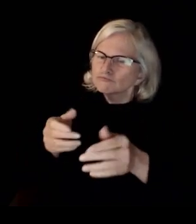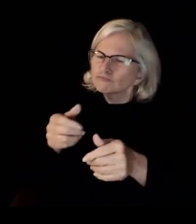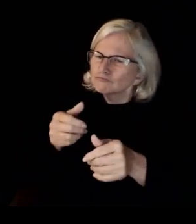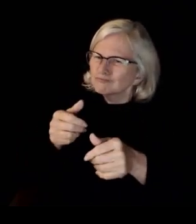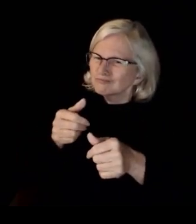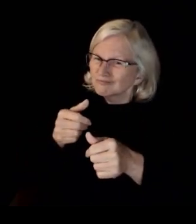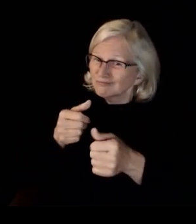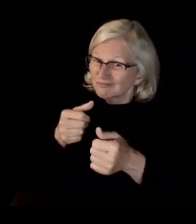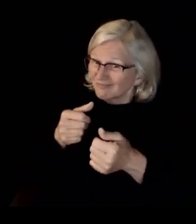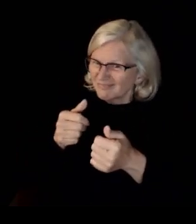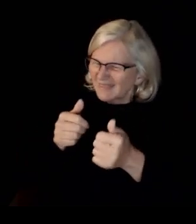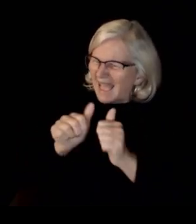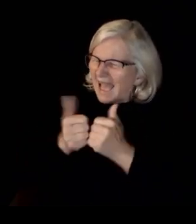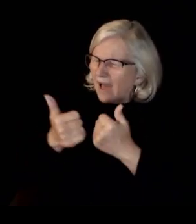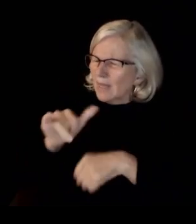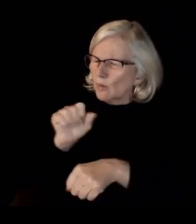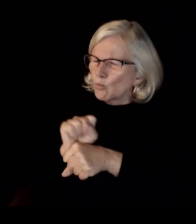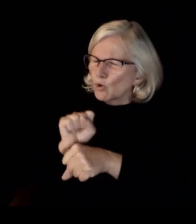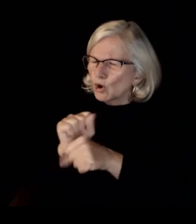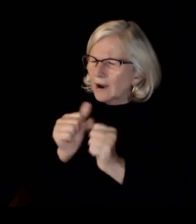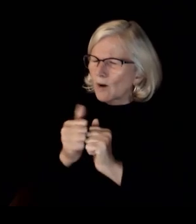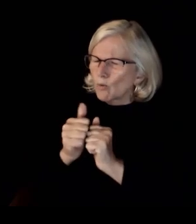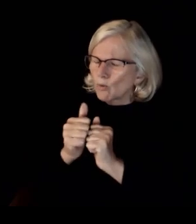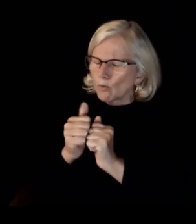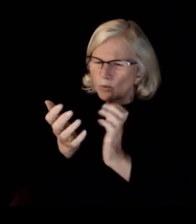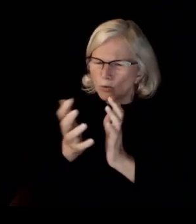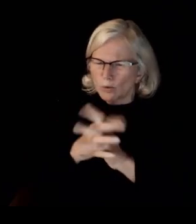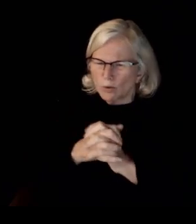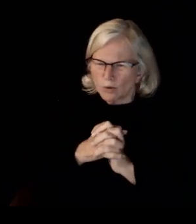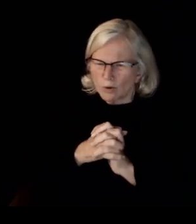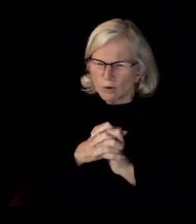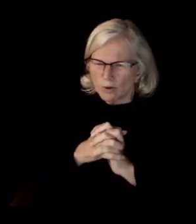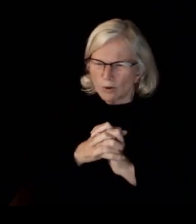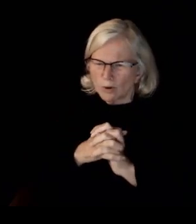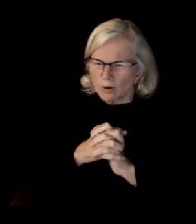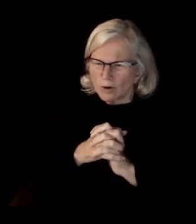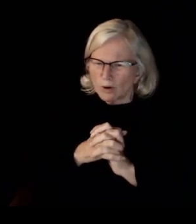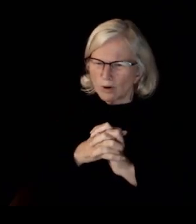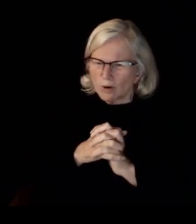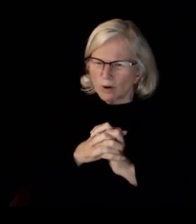Commissioner Malcolm: I think as the Governor and Commissioner Grove described the other